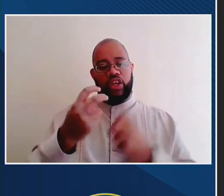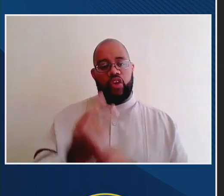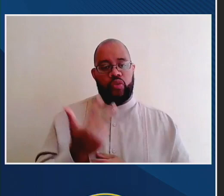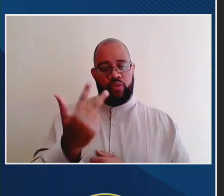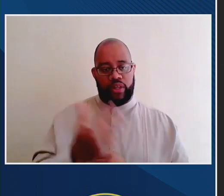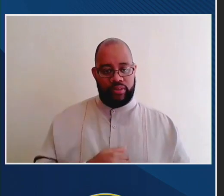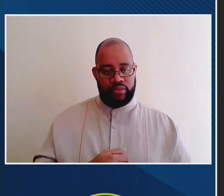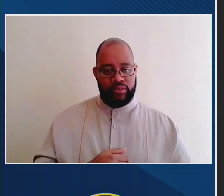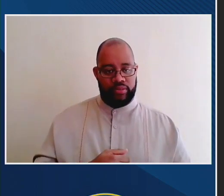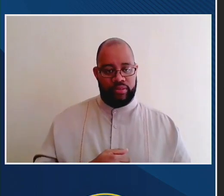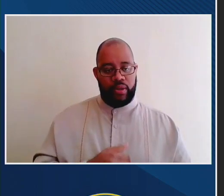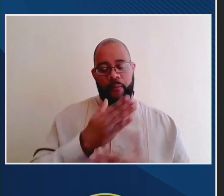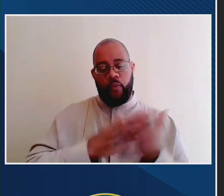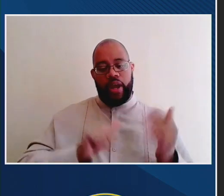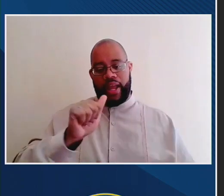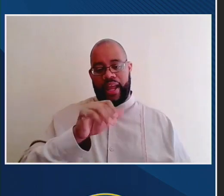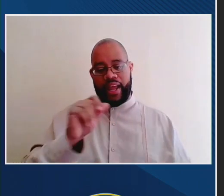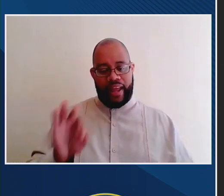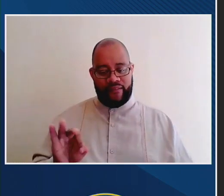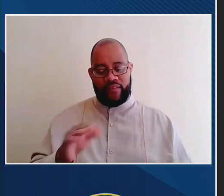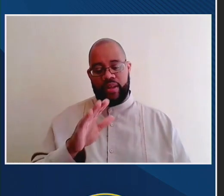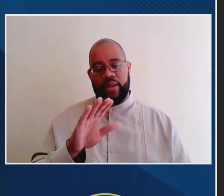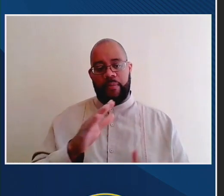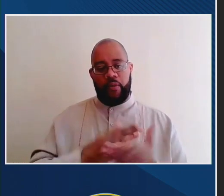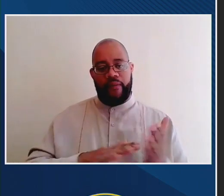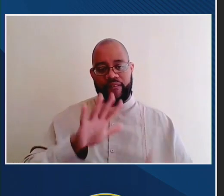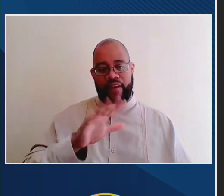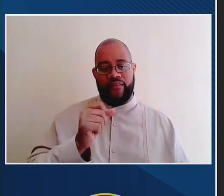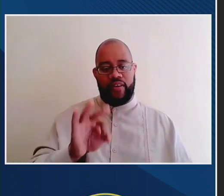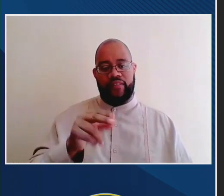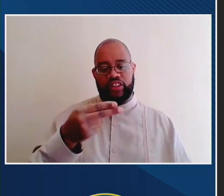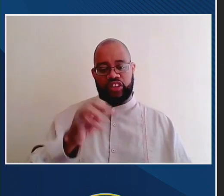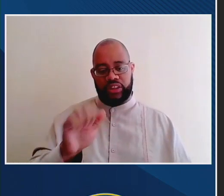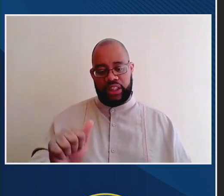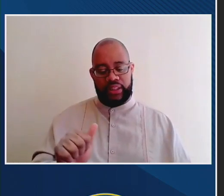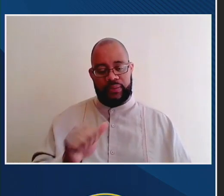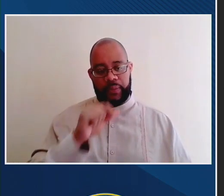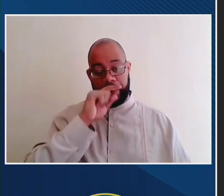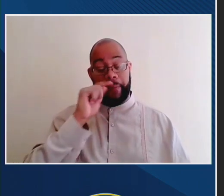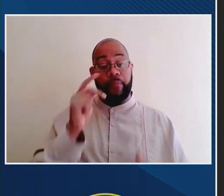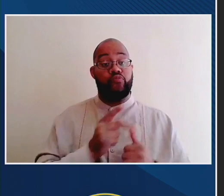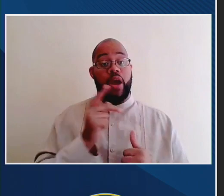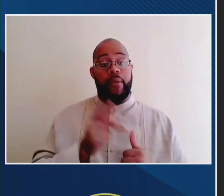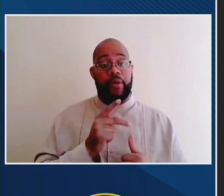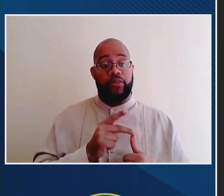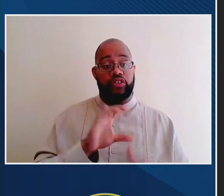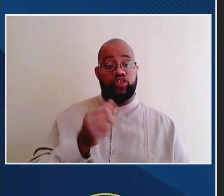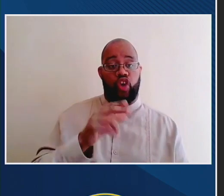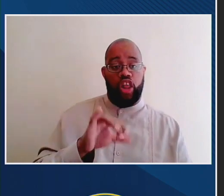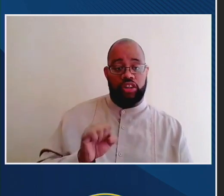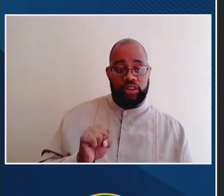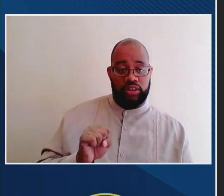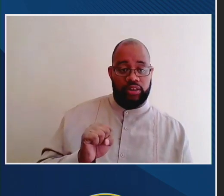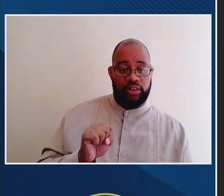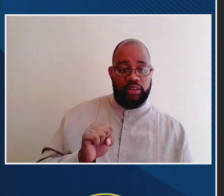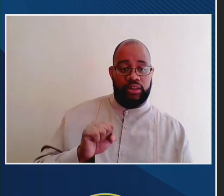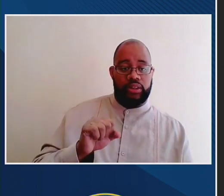A and F, and Title V of the HEA. The primary is Charles Prince.